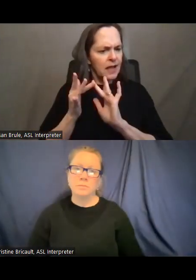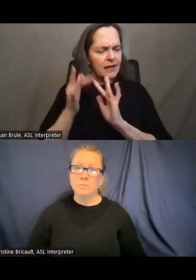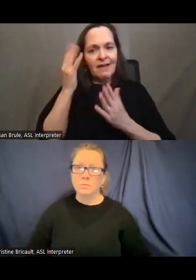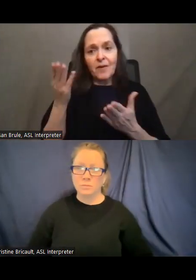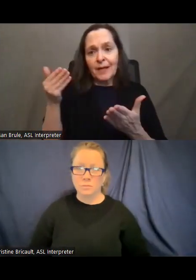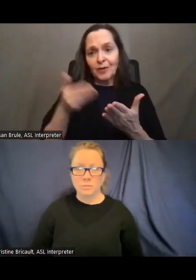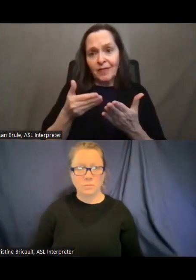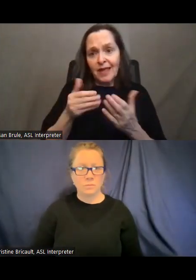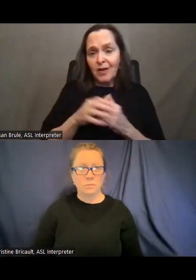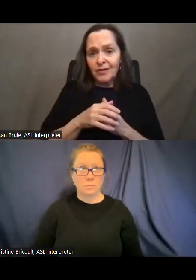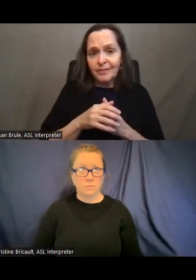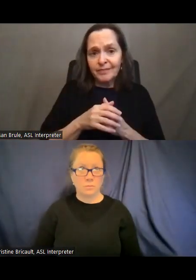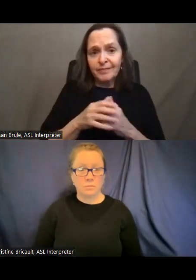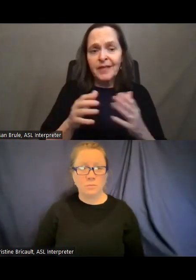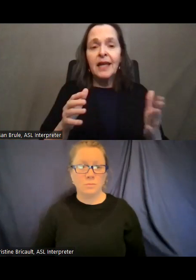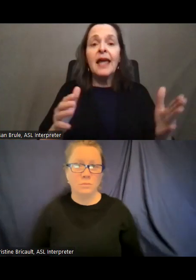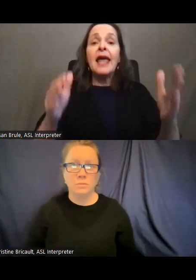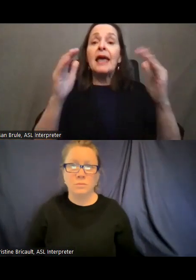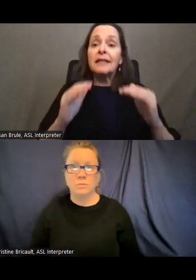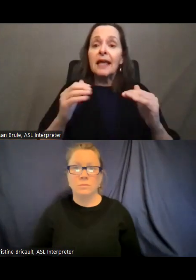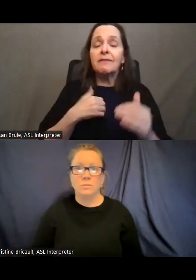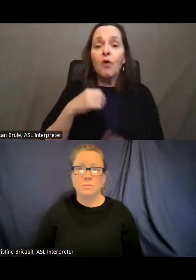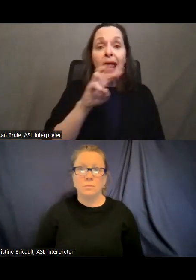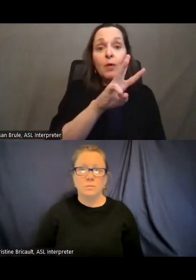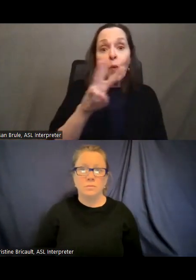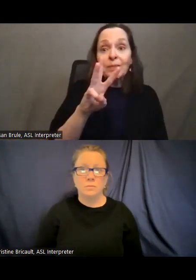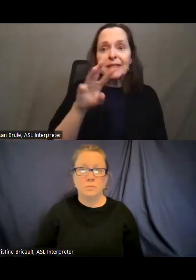accessibility audit? JULIA O'LEARY: Yes.